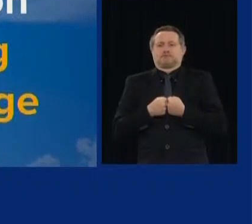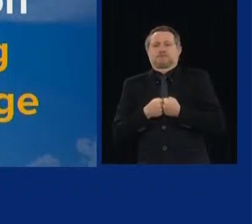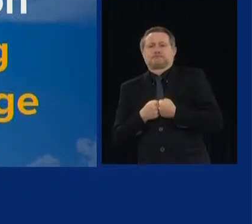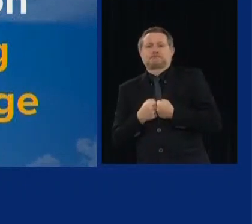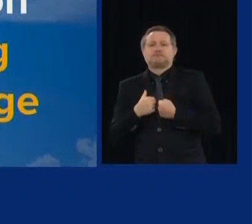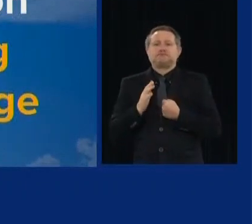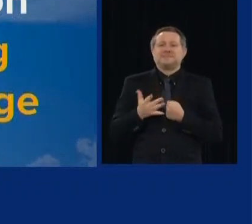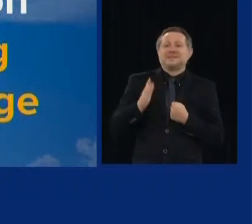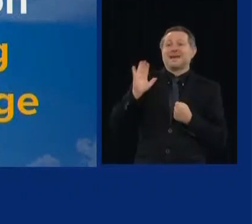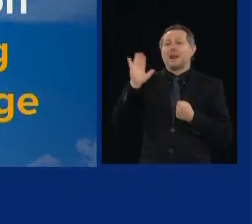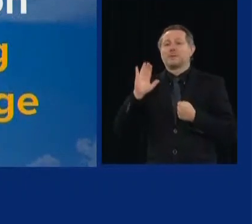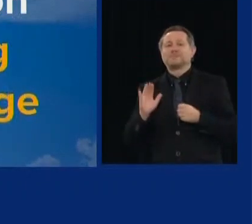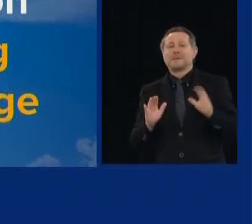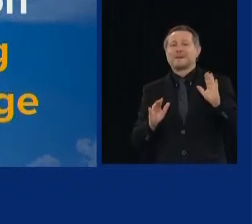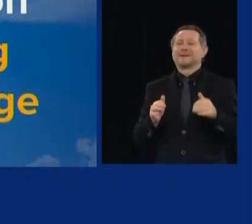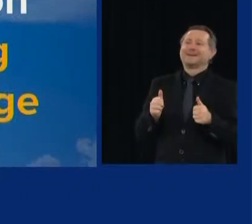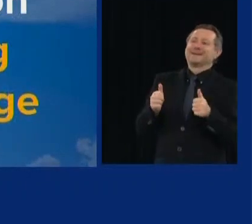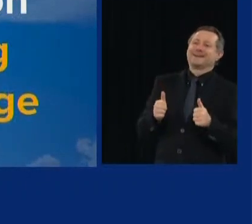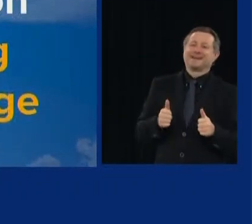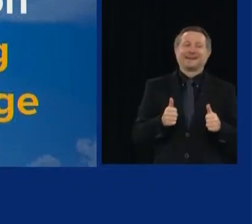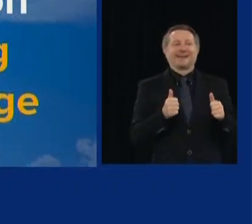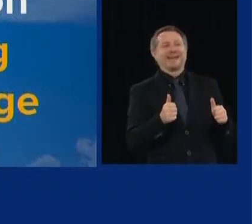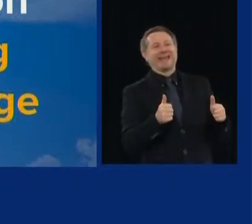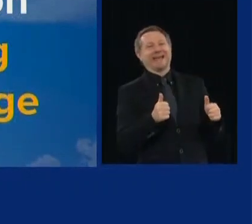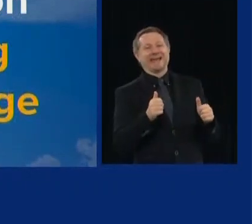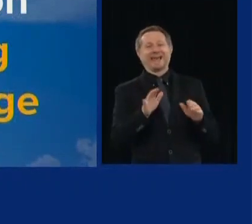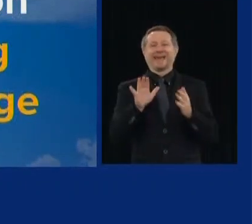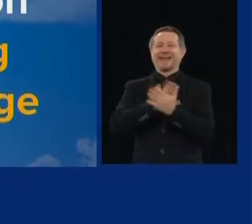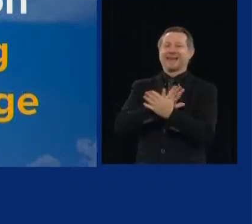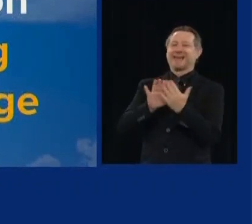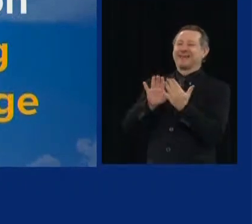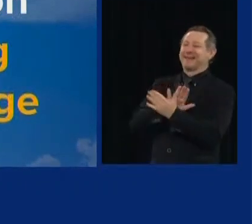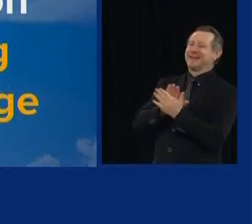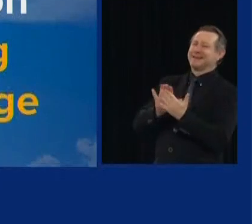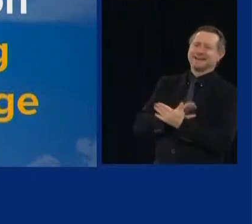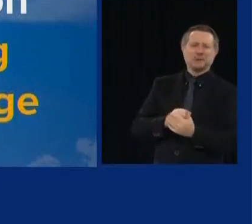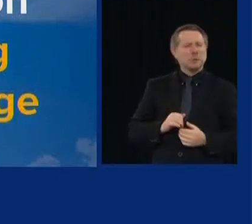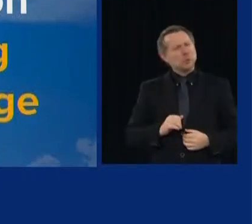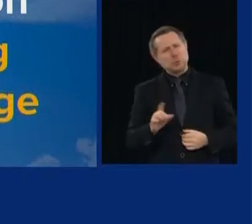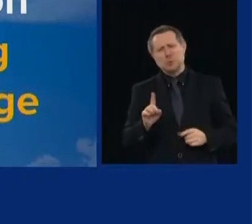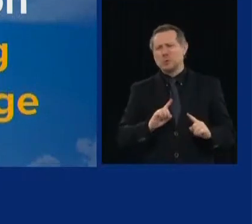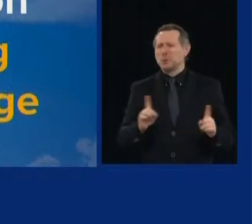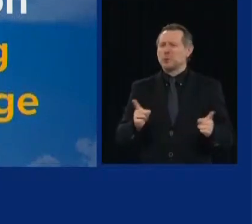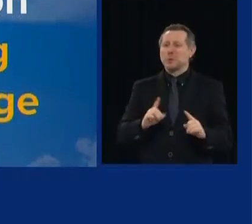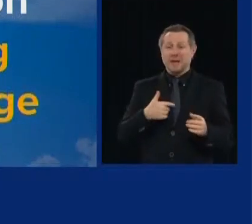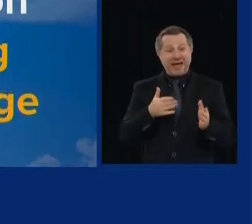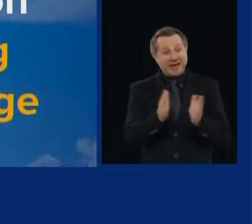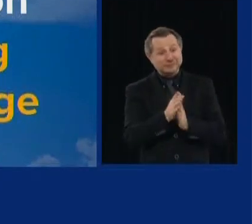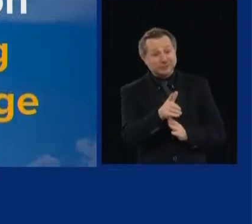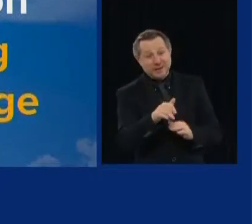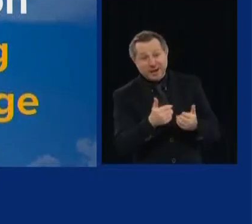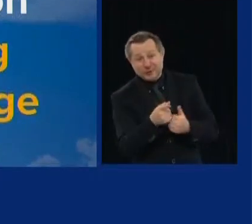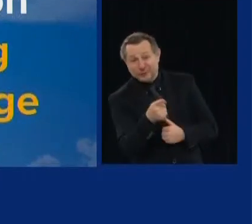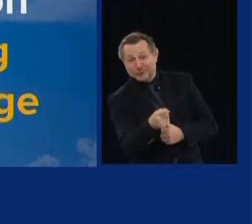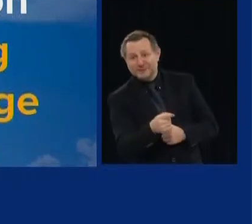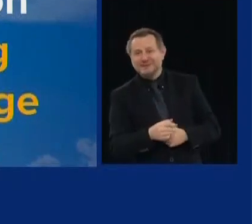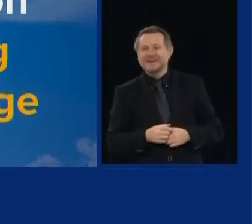ABOUT THAT RIGHT? THAT'S NOT THE NORMAL SOCIAL BACK-AND-FORTH. THE HOW ARE YOU DOING QUESTION